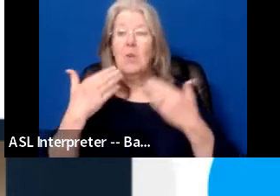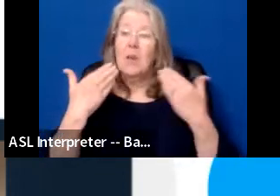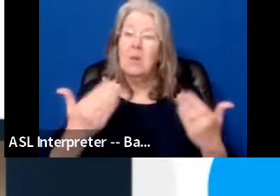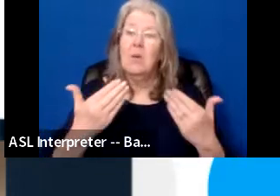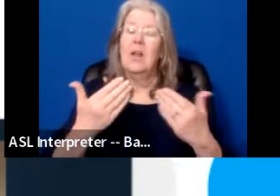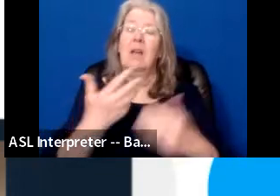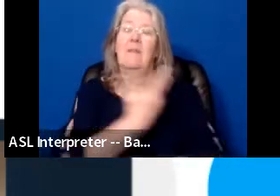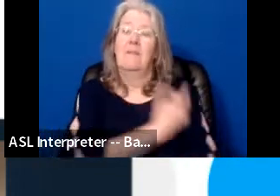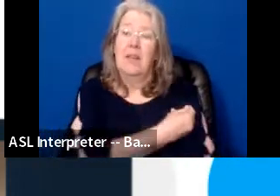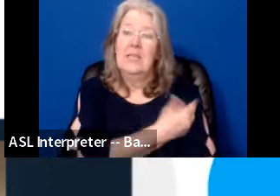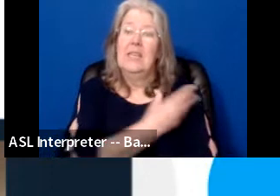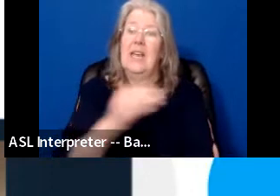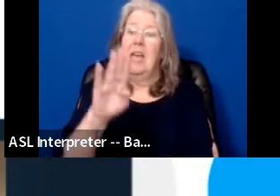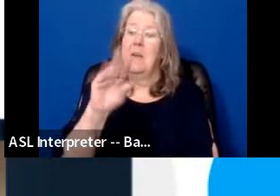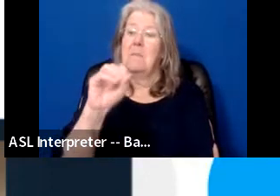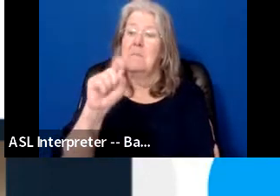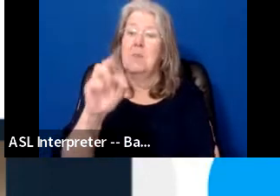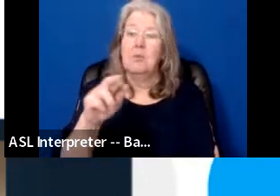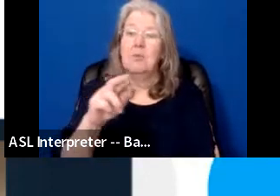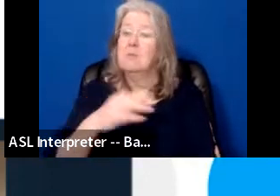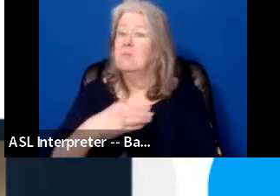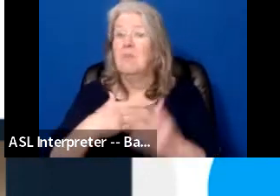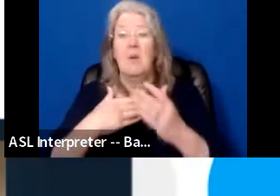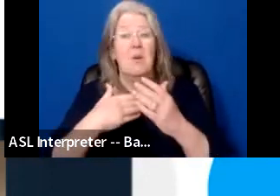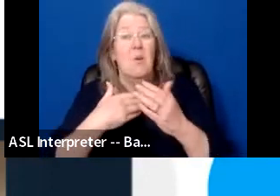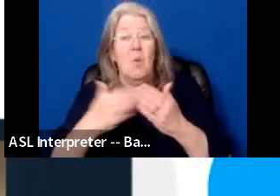get anything else coming down the pike that they that they recommend.